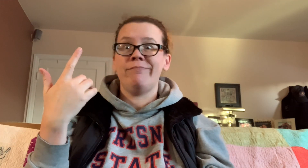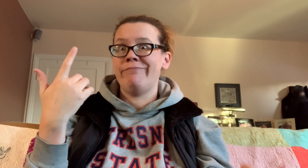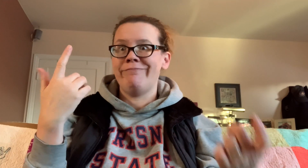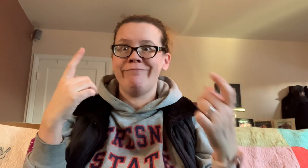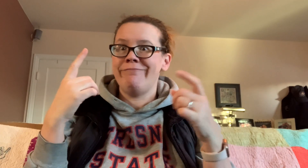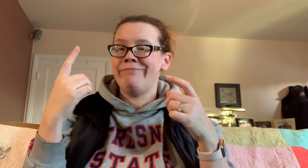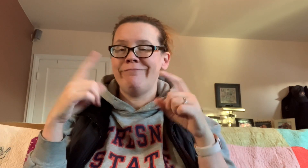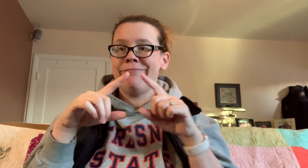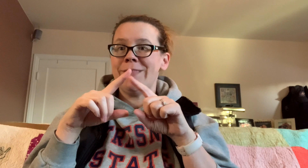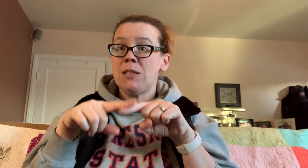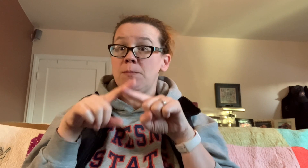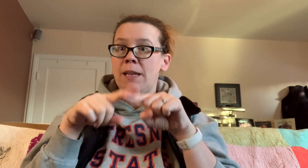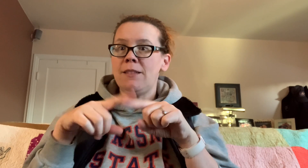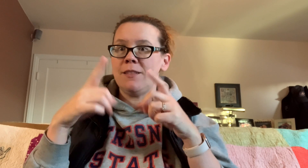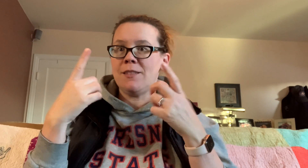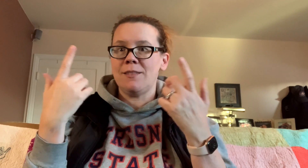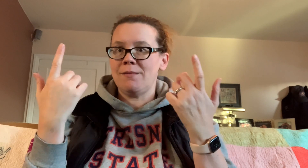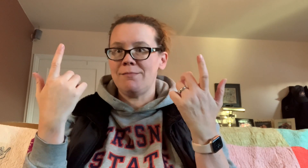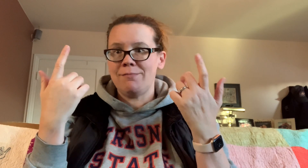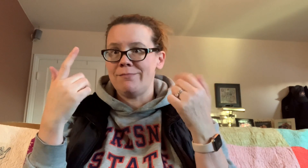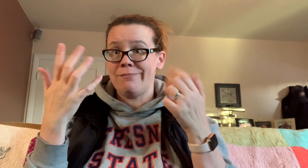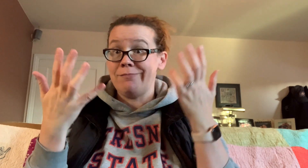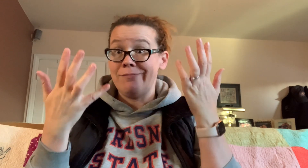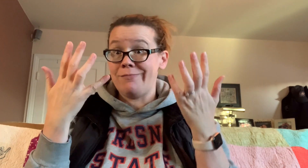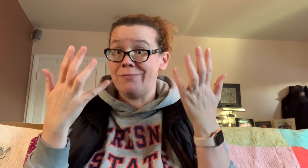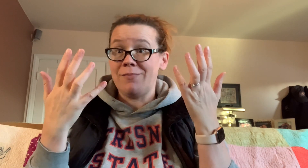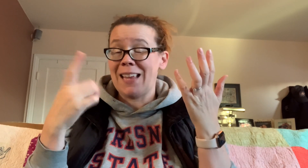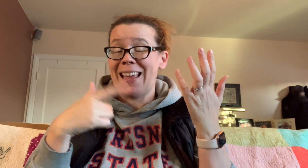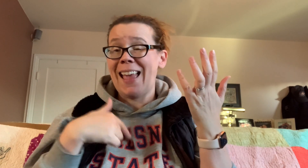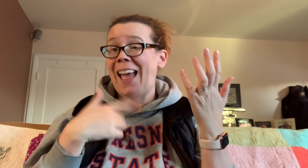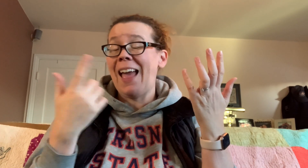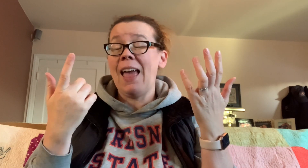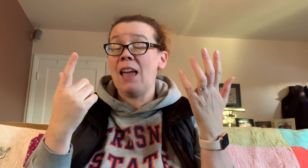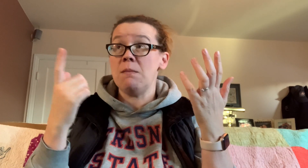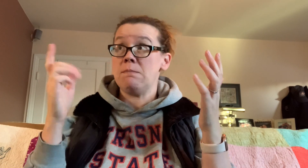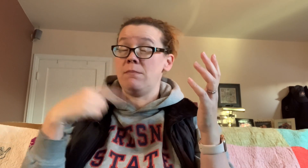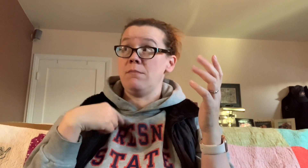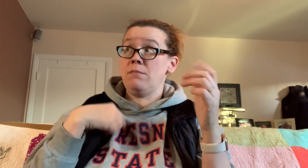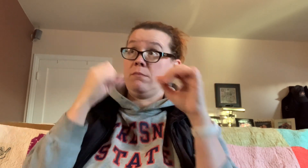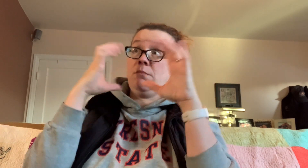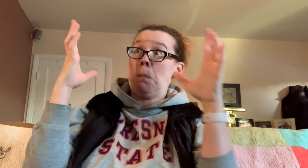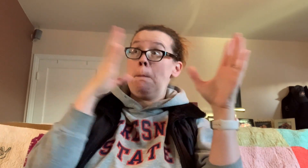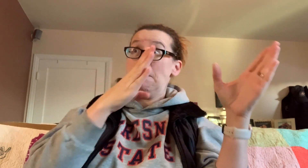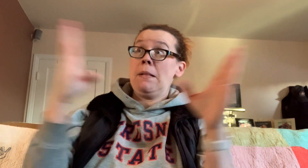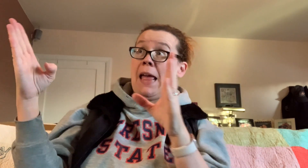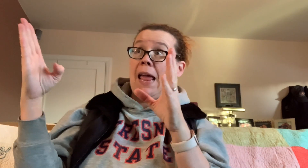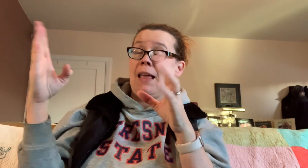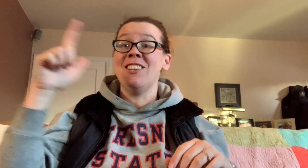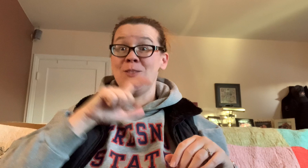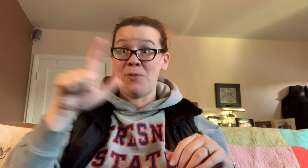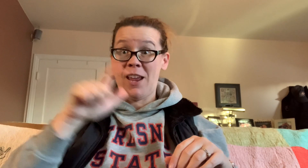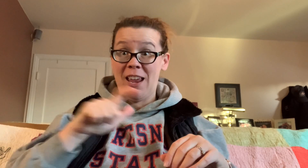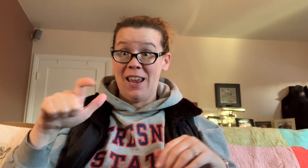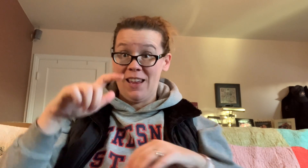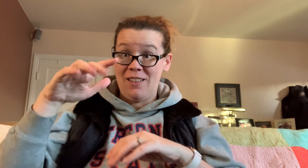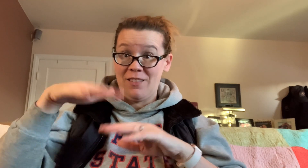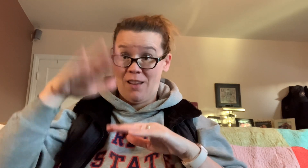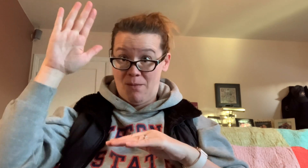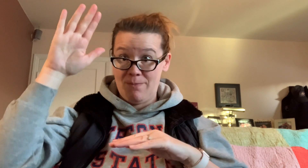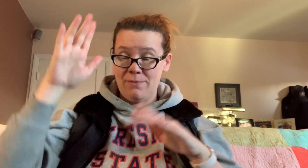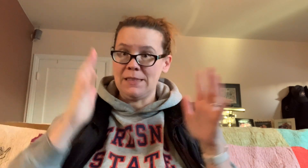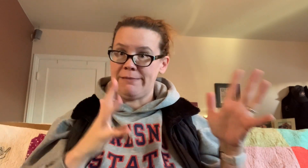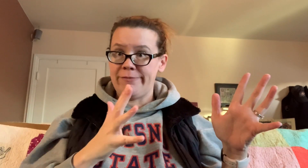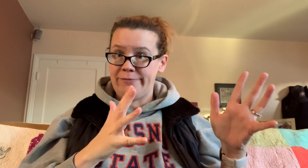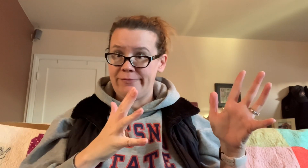Um, how long it takes really depends a lot on the weather, um, and how warm your house is. I tend